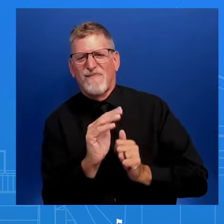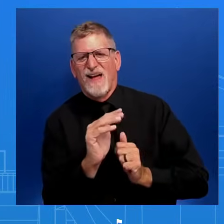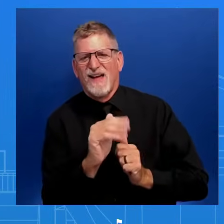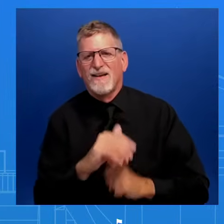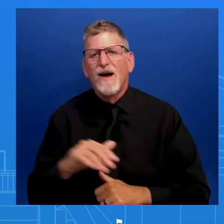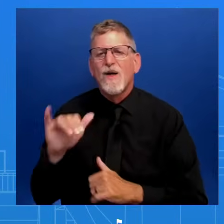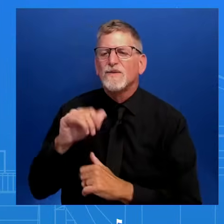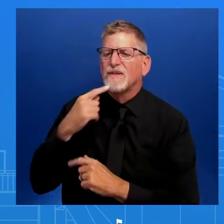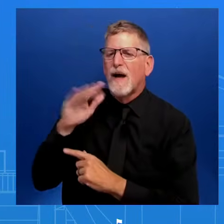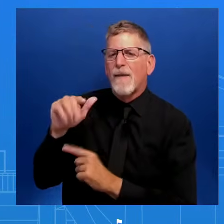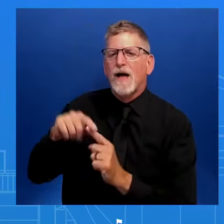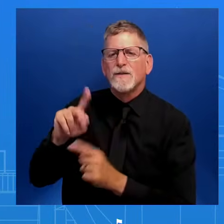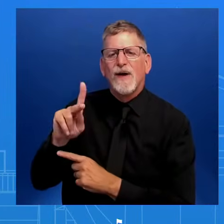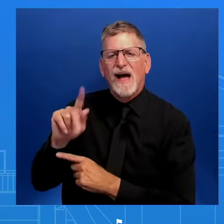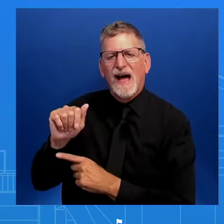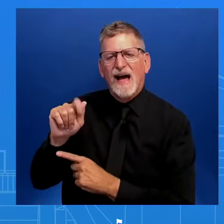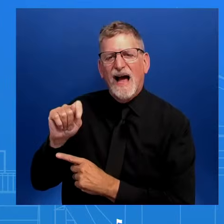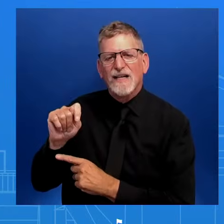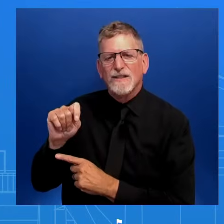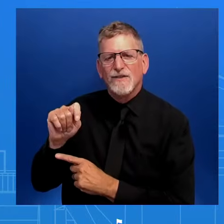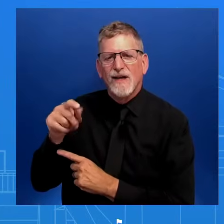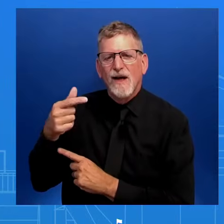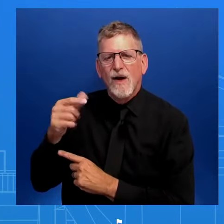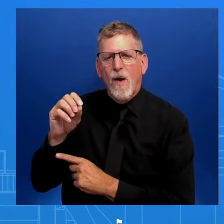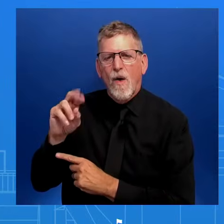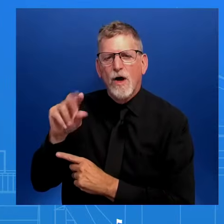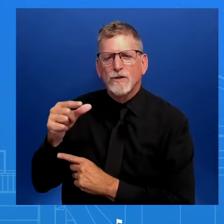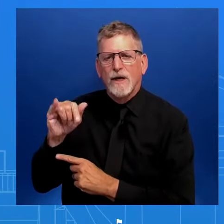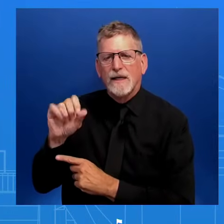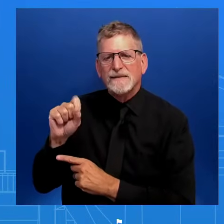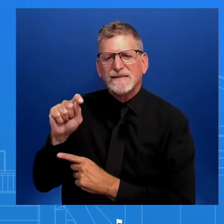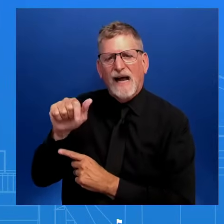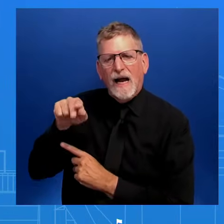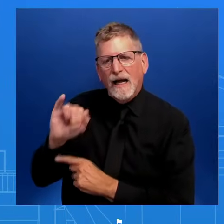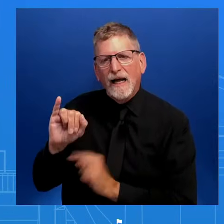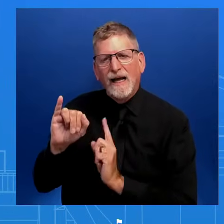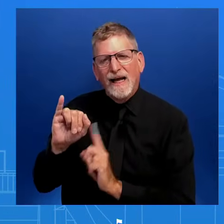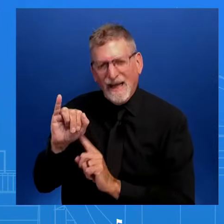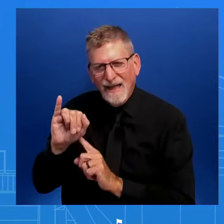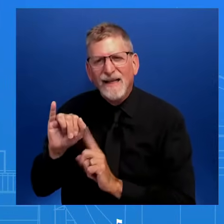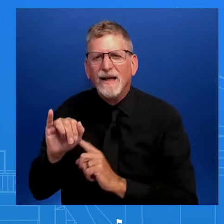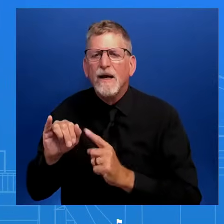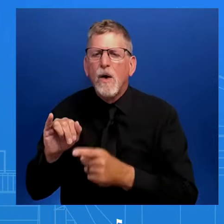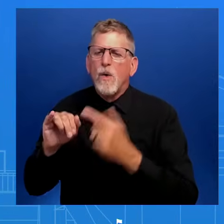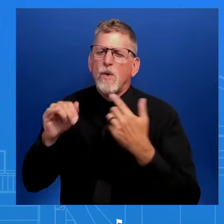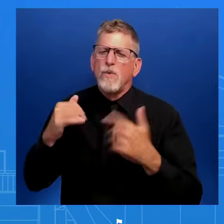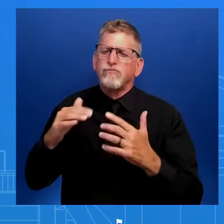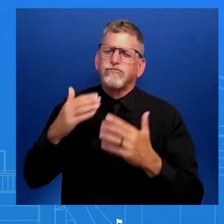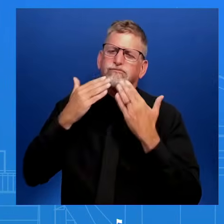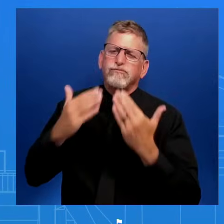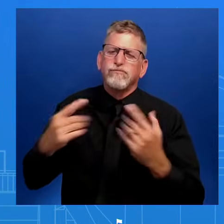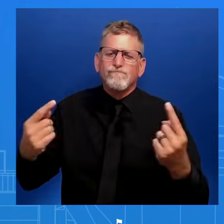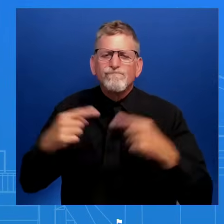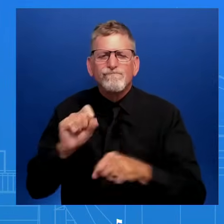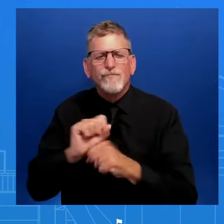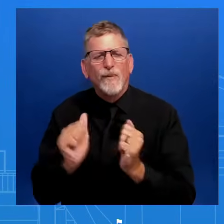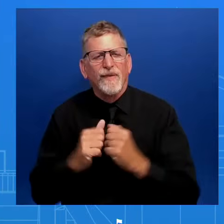which was at 0.7 percent -- higher than before the pandemic. So, that -- that is indeed that -- something that we're ac- -- accounting for.